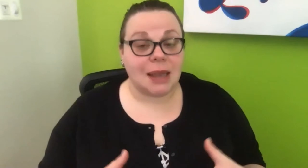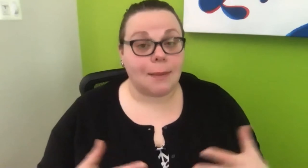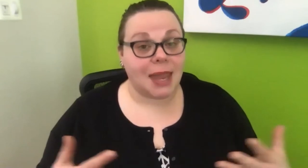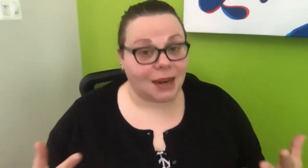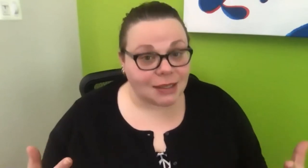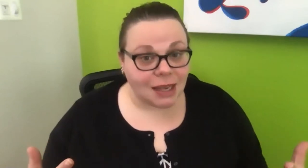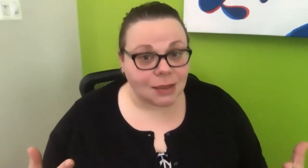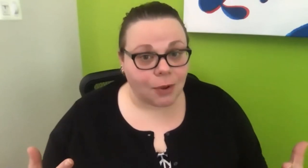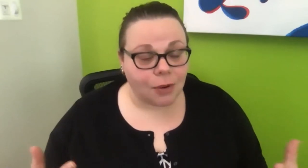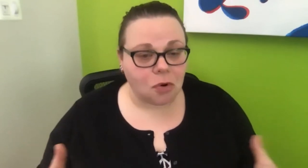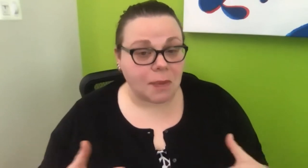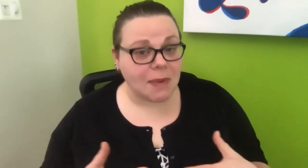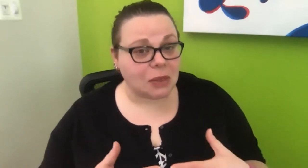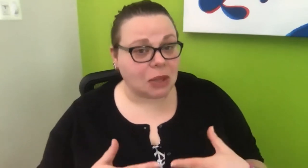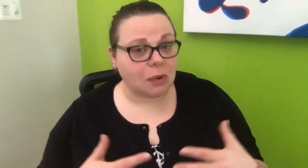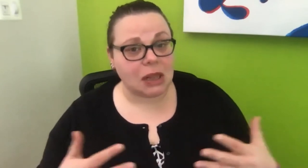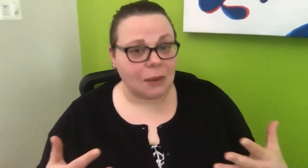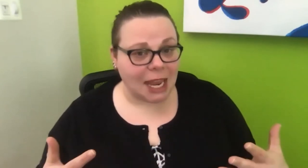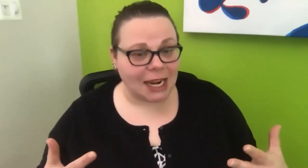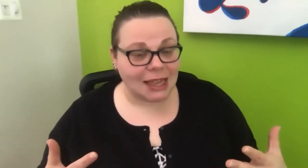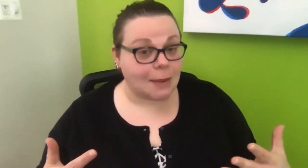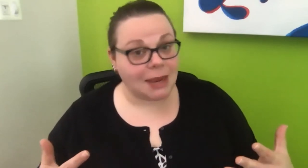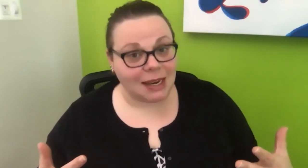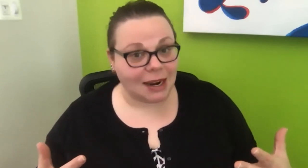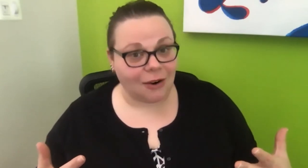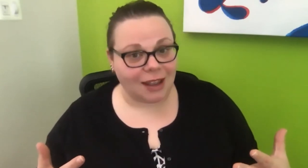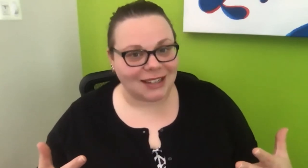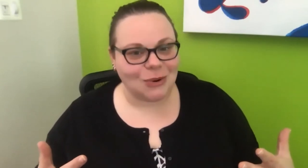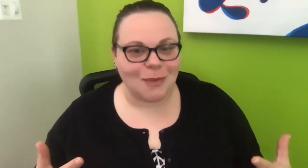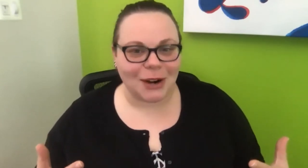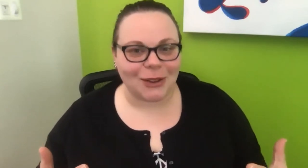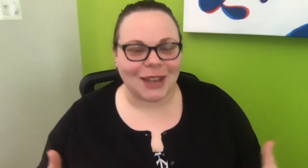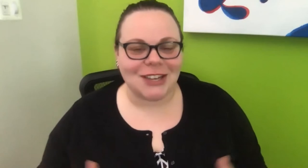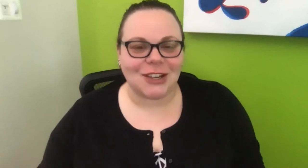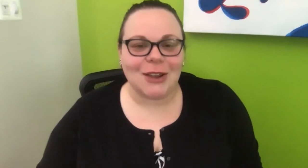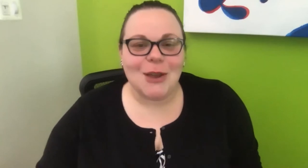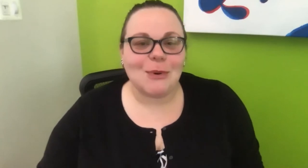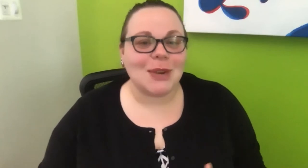Or maybe relocate it in an immediate area to a better location.” But we never say,